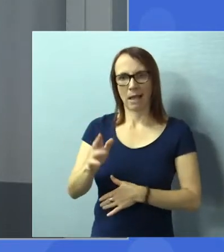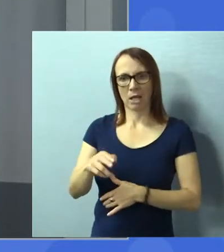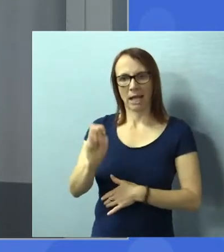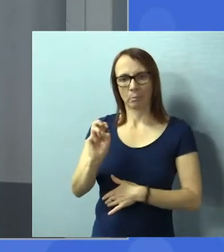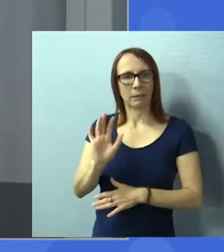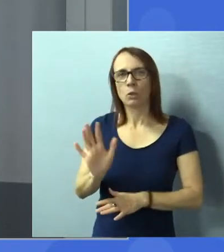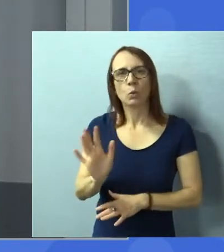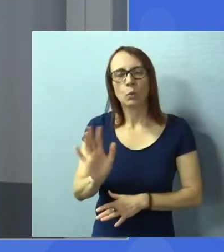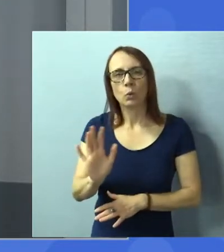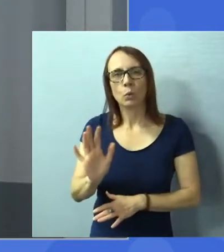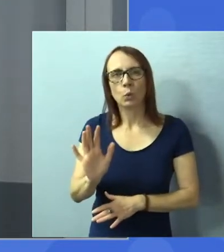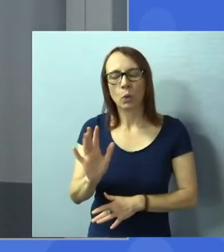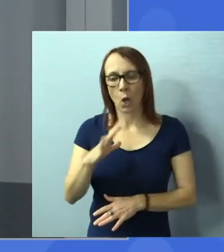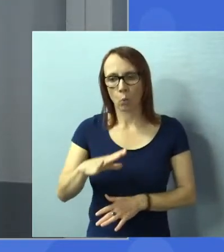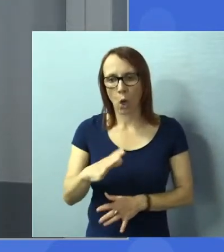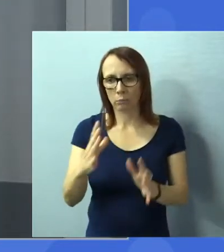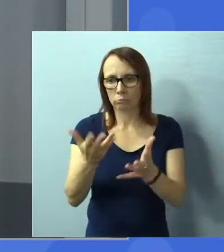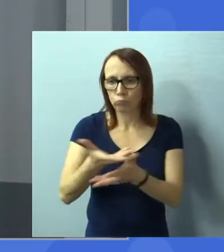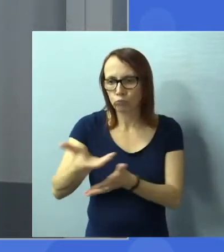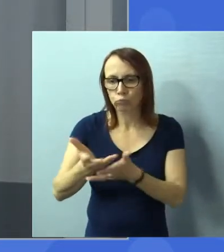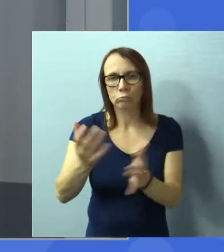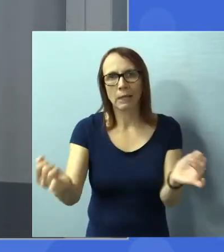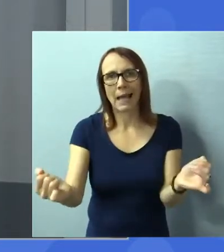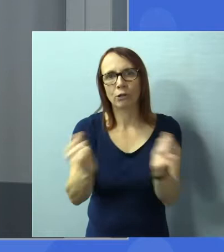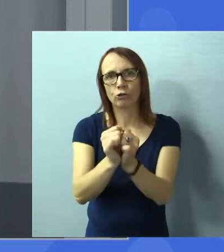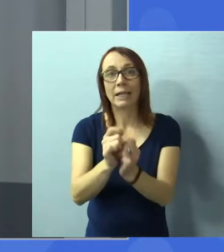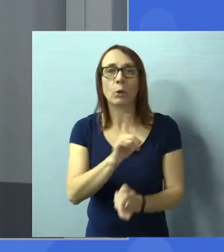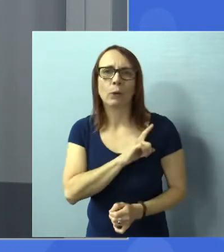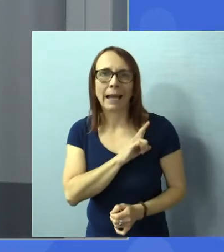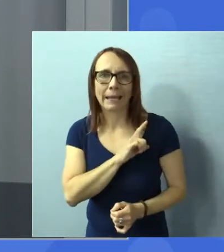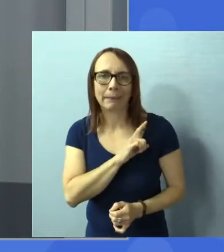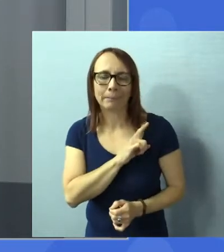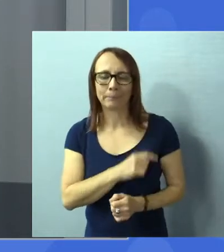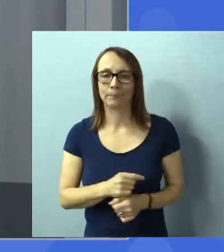government and Parliament they want a negotiated we o.y true reasons legality